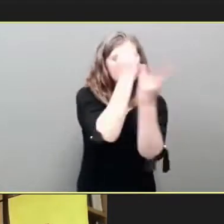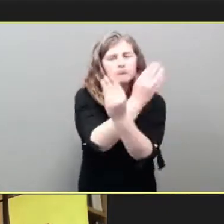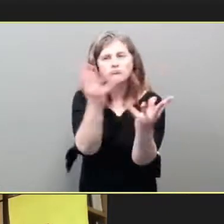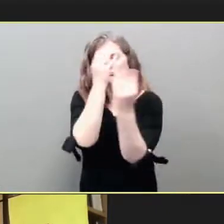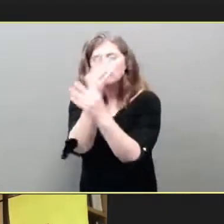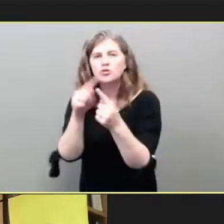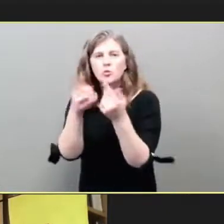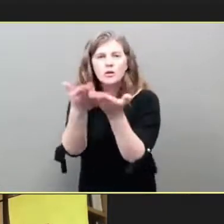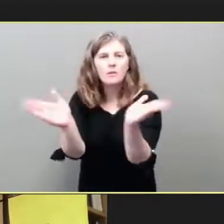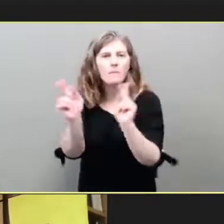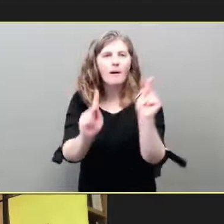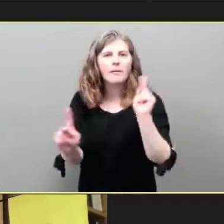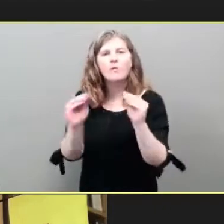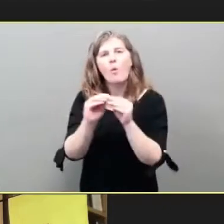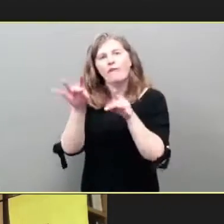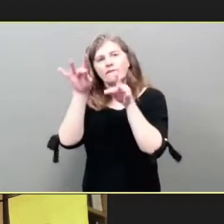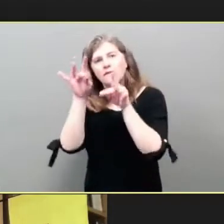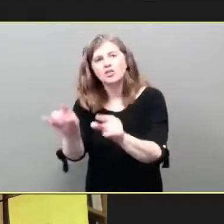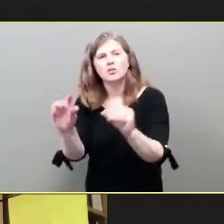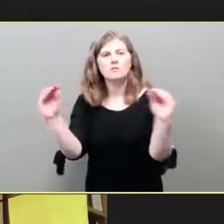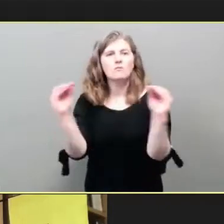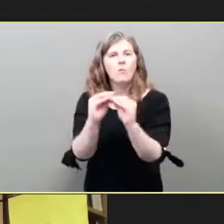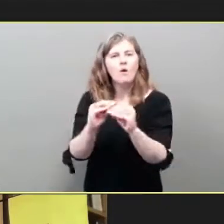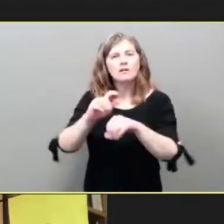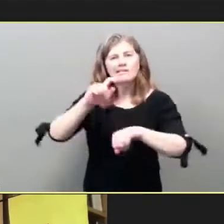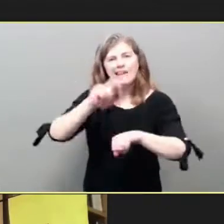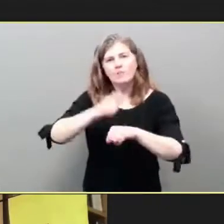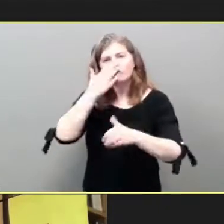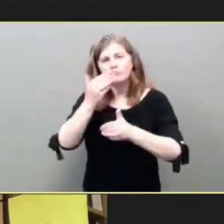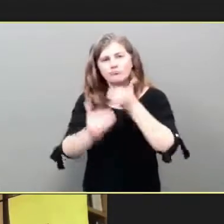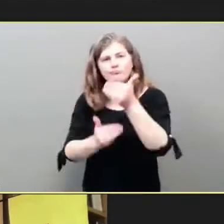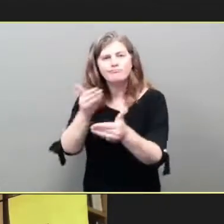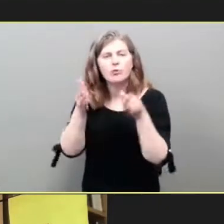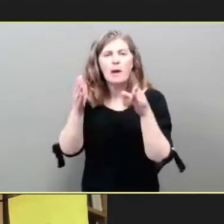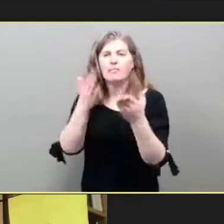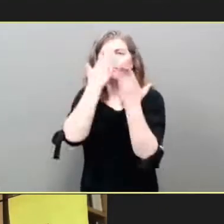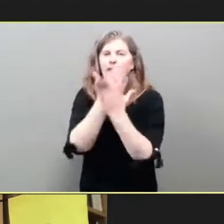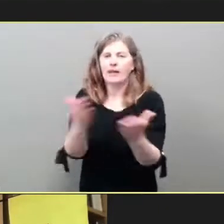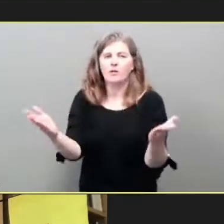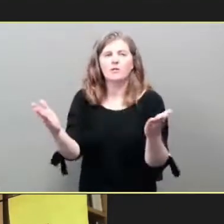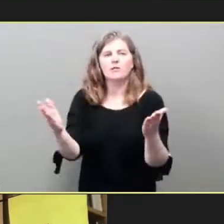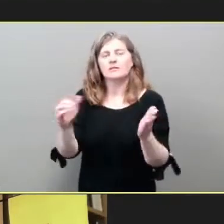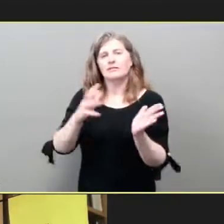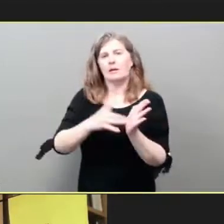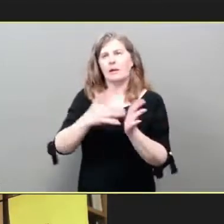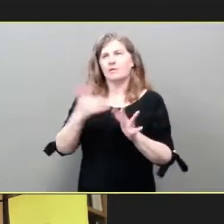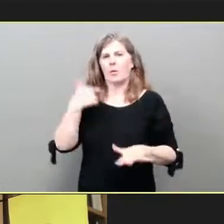and more efficient and timely way than we sometimes do. So we appreciate that.